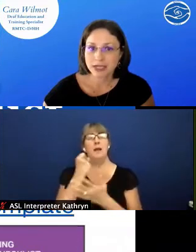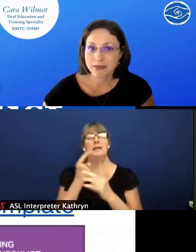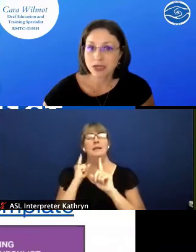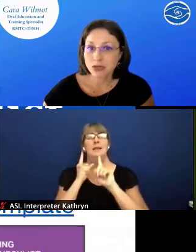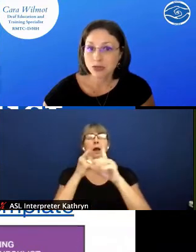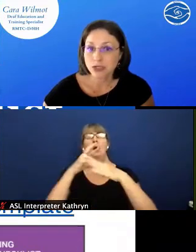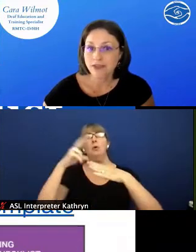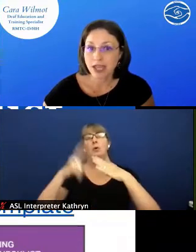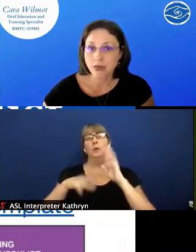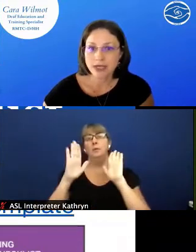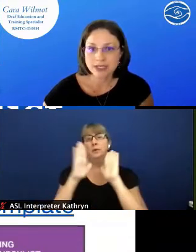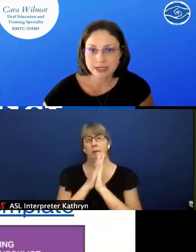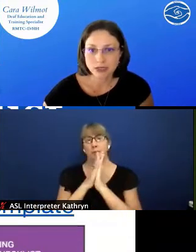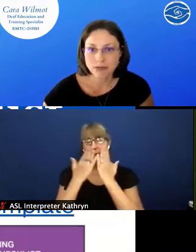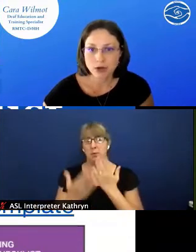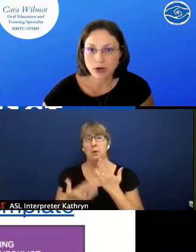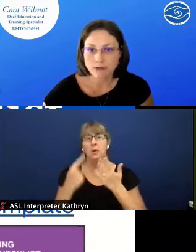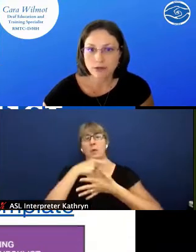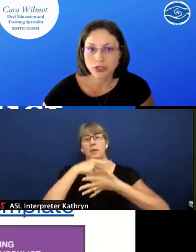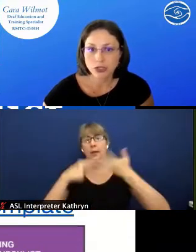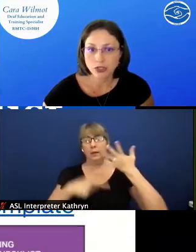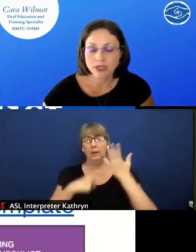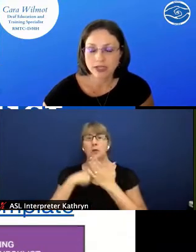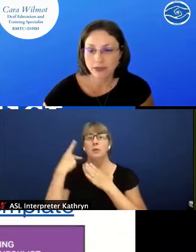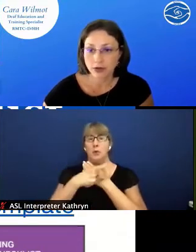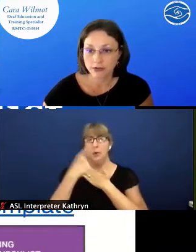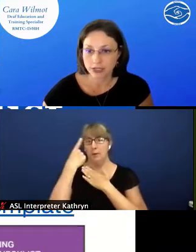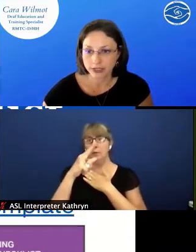be used to evaluate a district program for students who are deaf and hard of hearing.